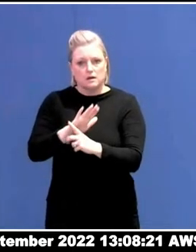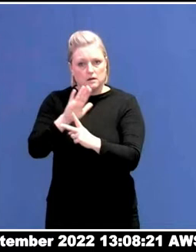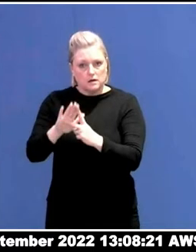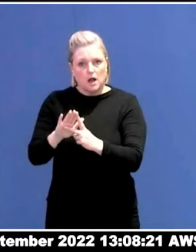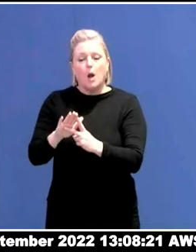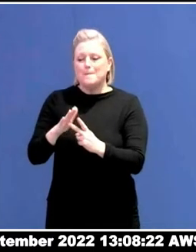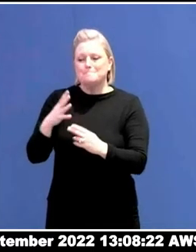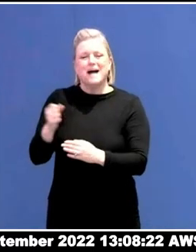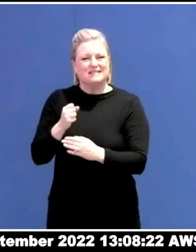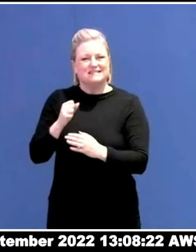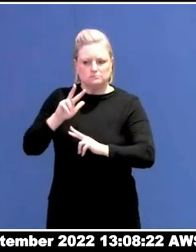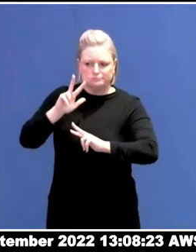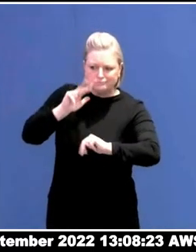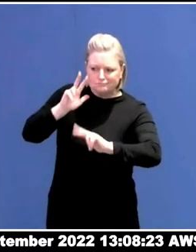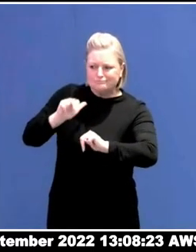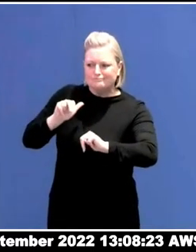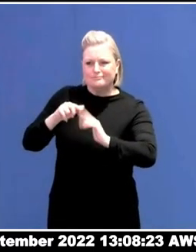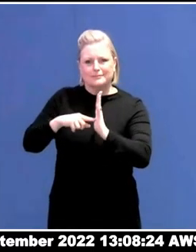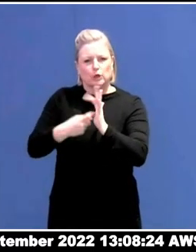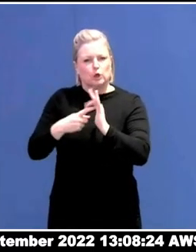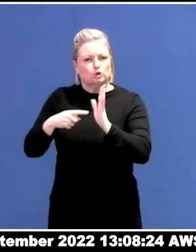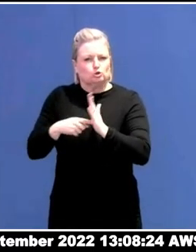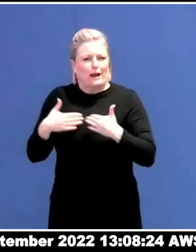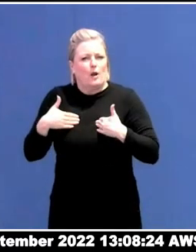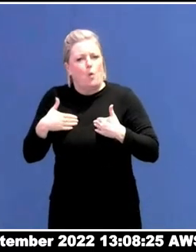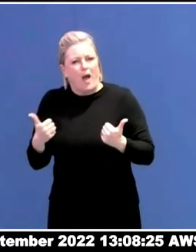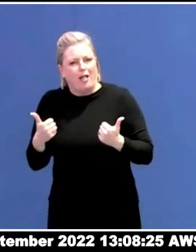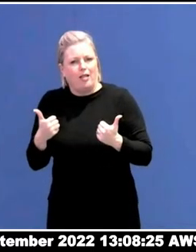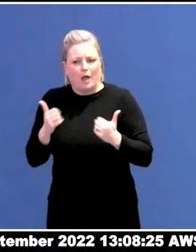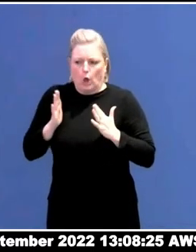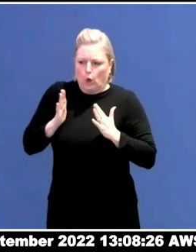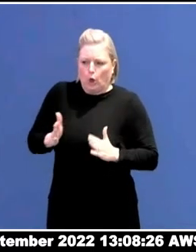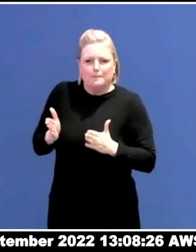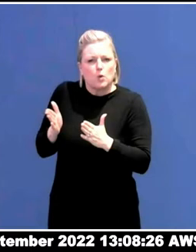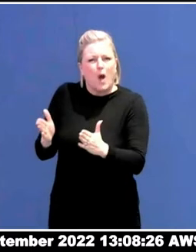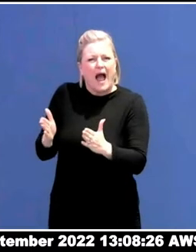conditions of confinement is a philosophy that is really focused around the individual